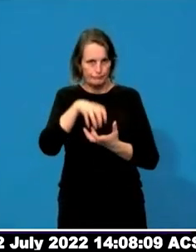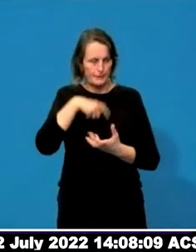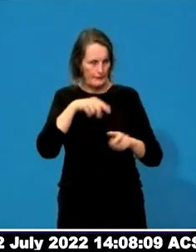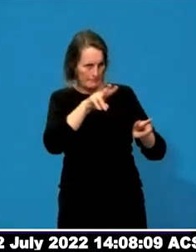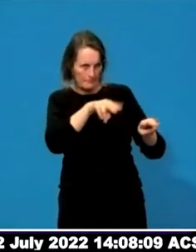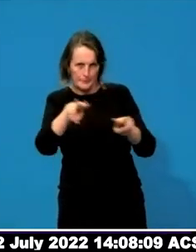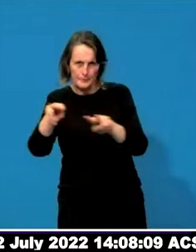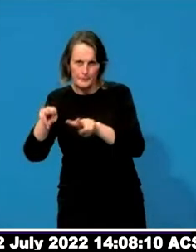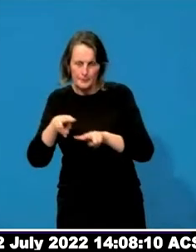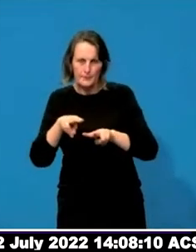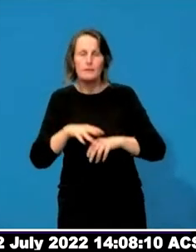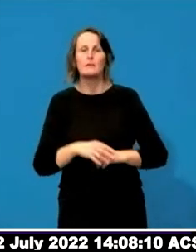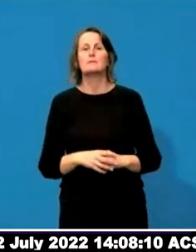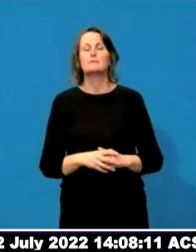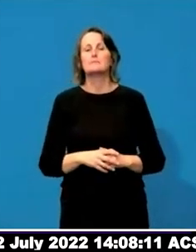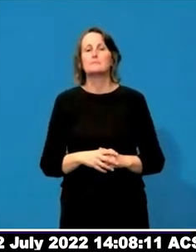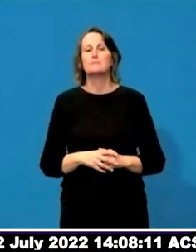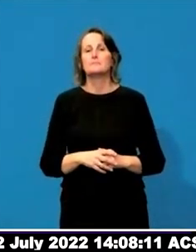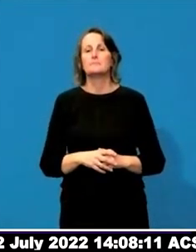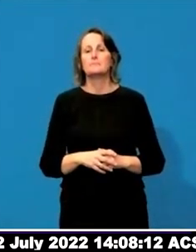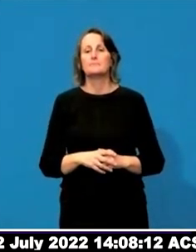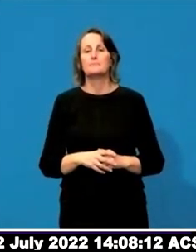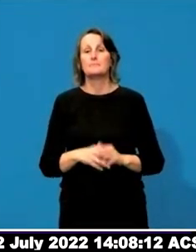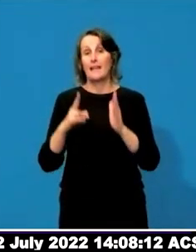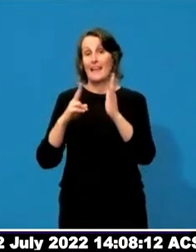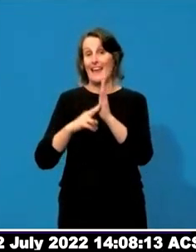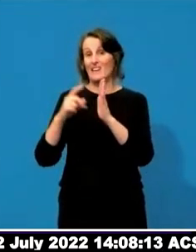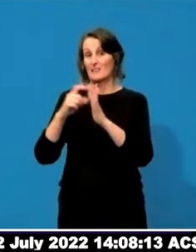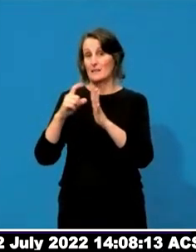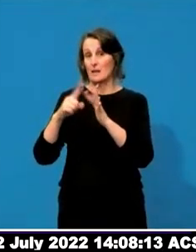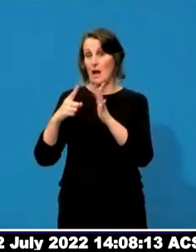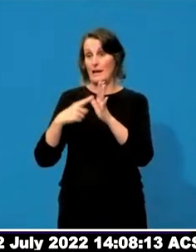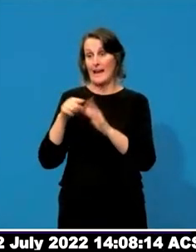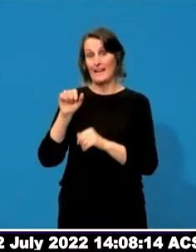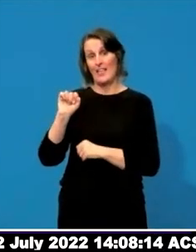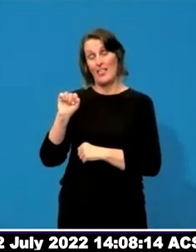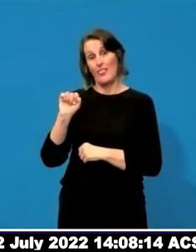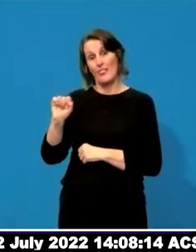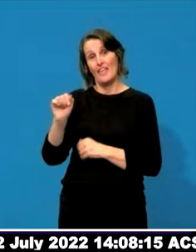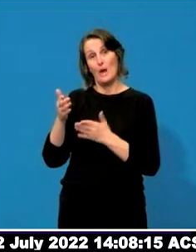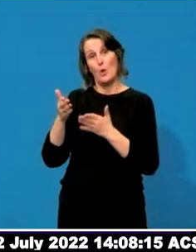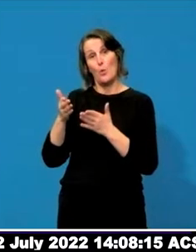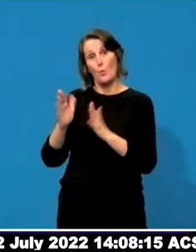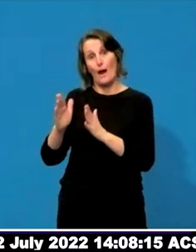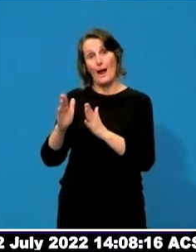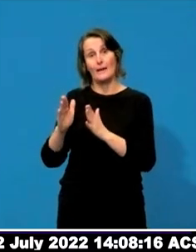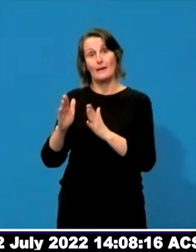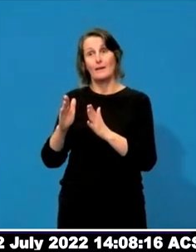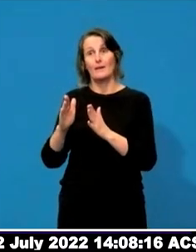How would you describe the quality of NDIA's consultation with you in that trial - or your organisation, rather?